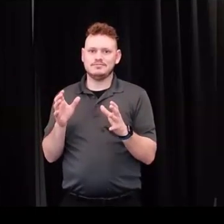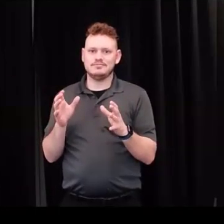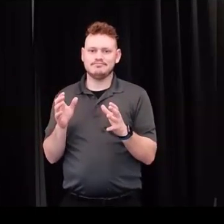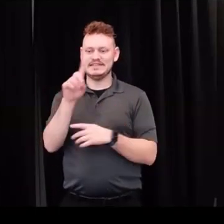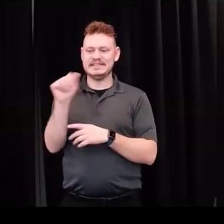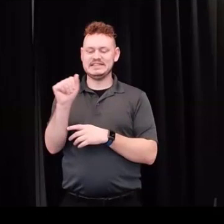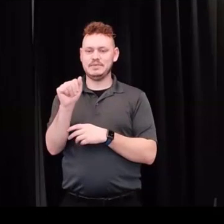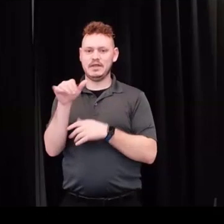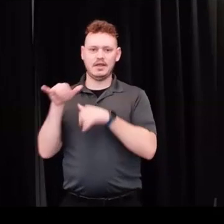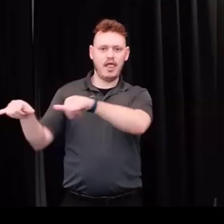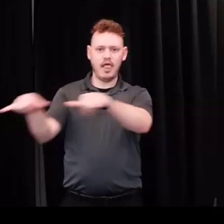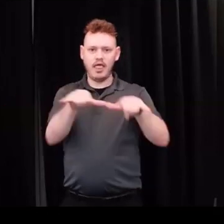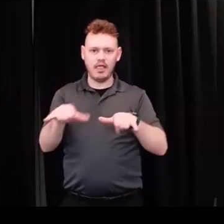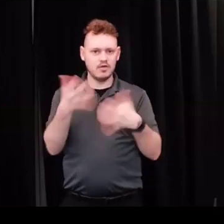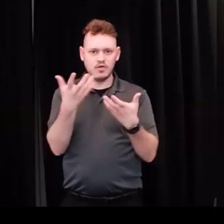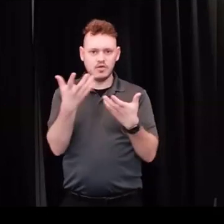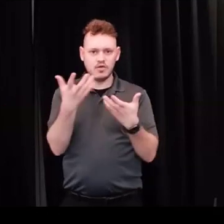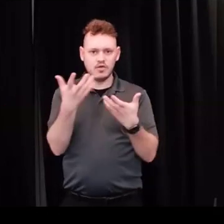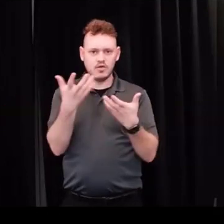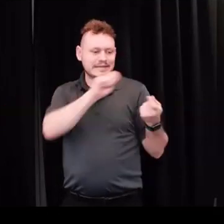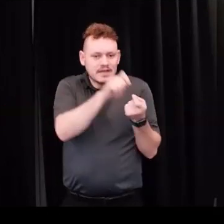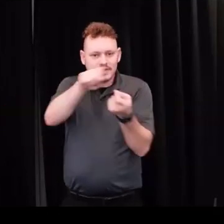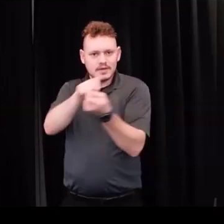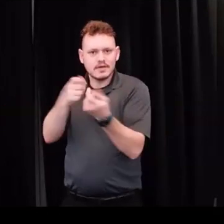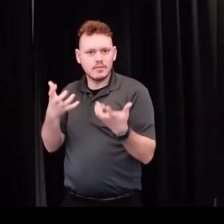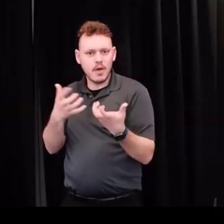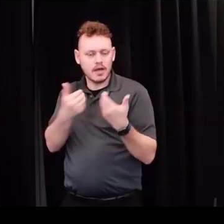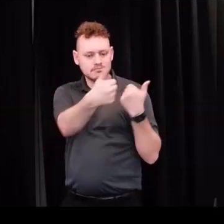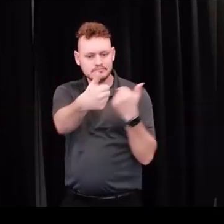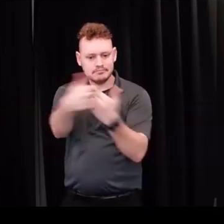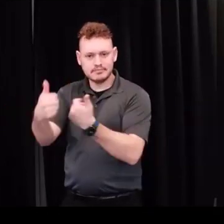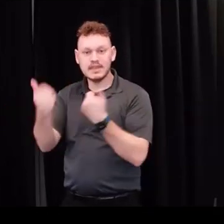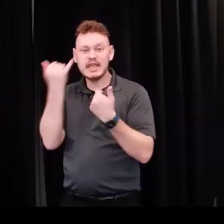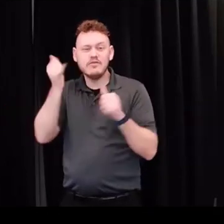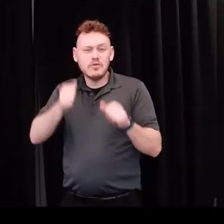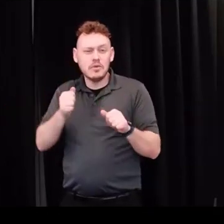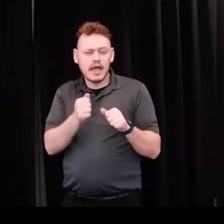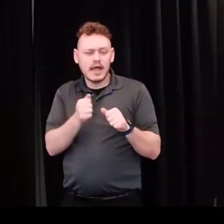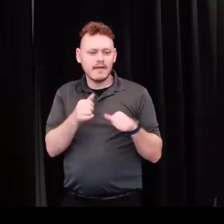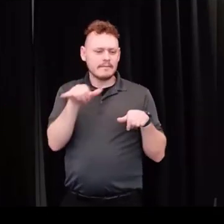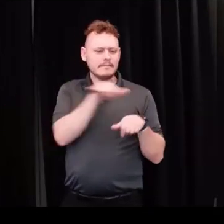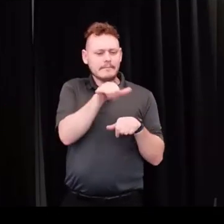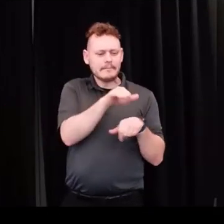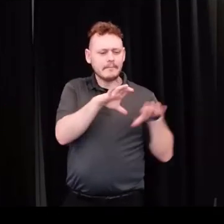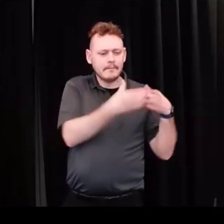we want to be specific. But if you can group people and find commonalities and make a persona